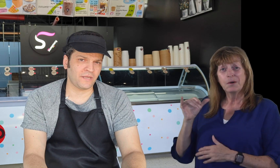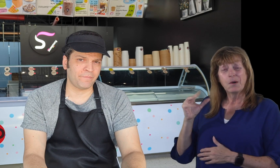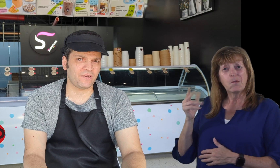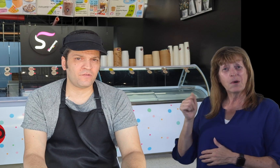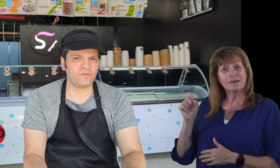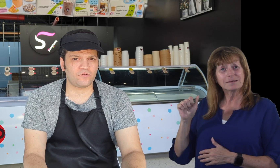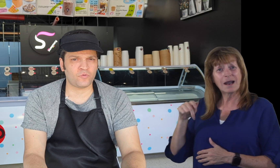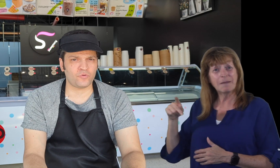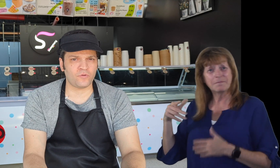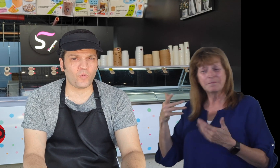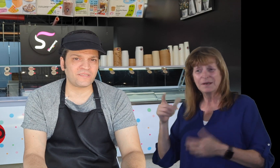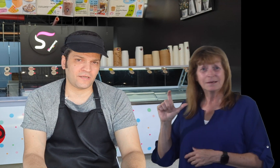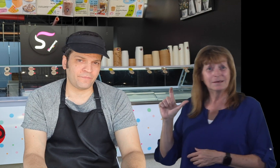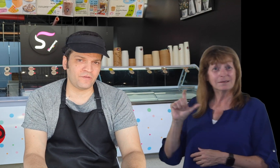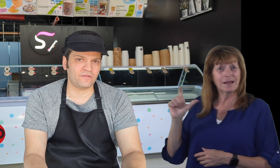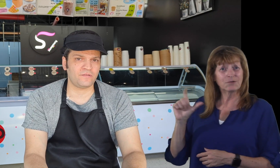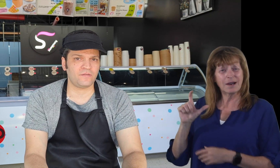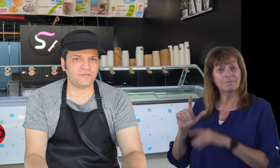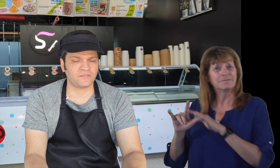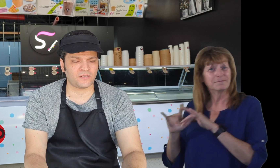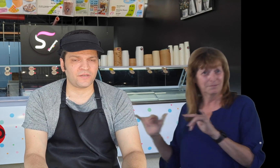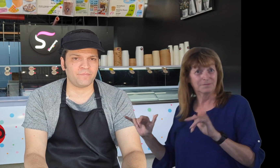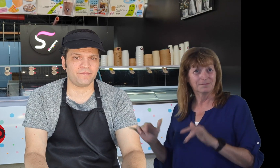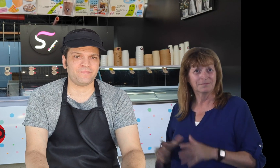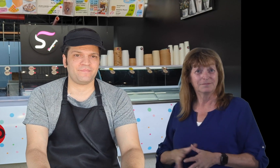such as WhatsApp, Instagram, etc.